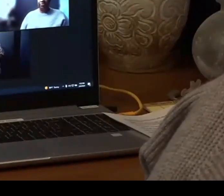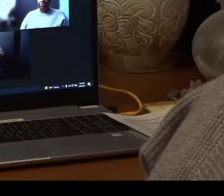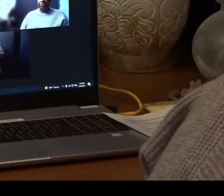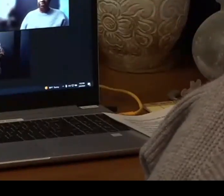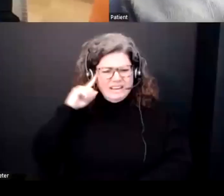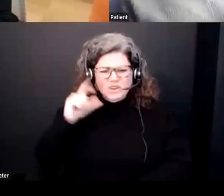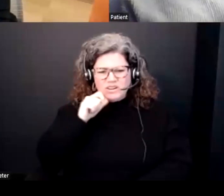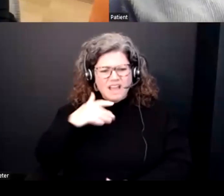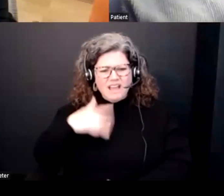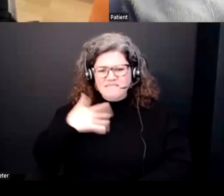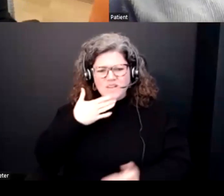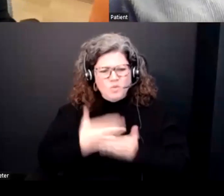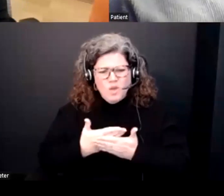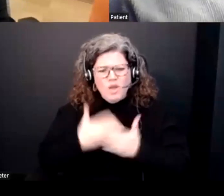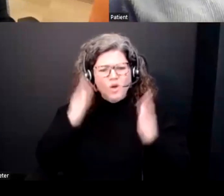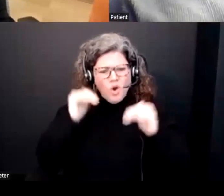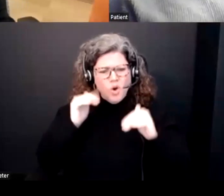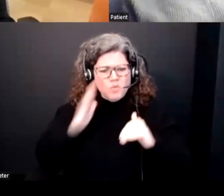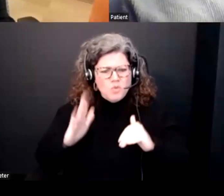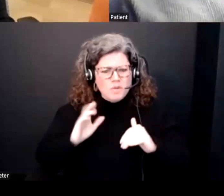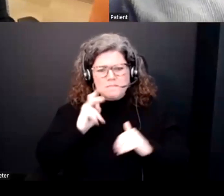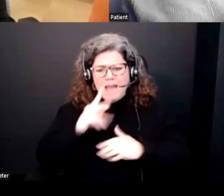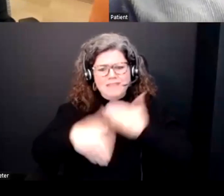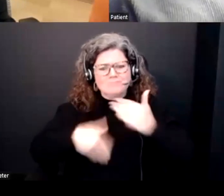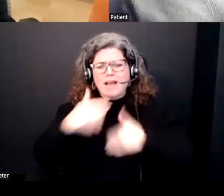well today hopefully we'll get you back up and running like your normal self in no time at